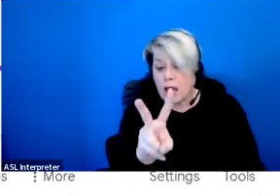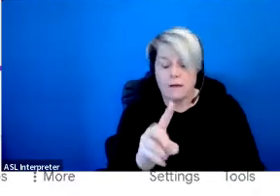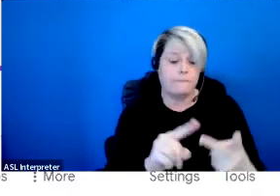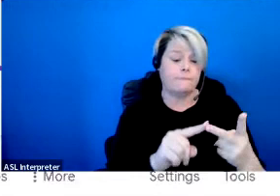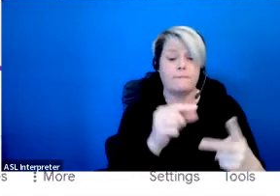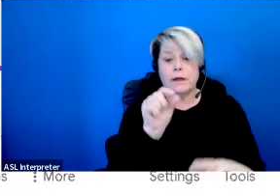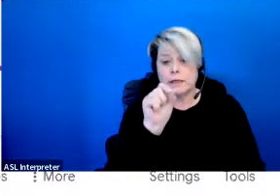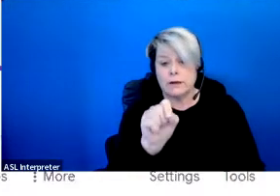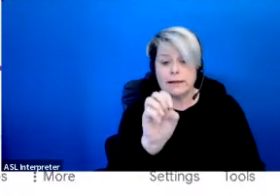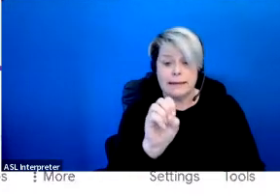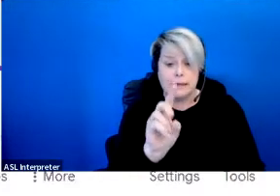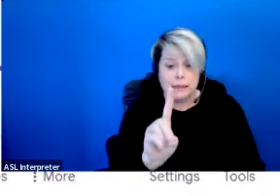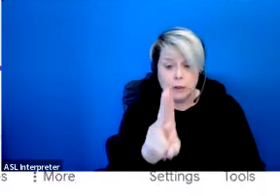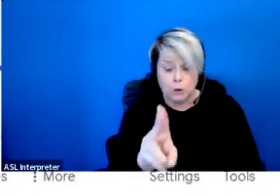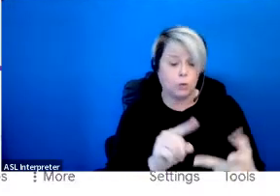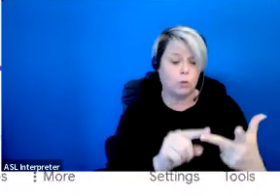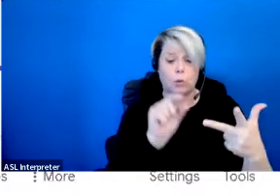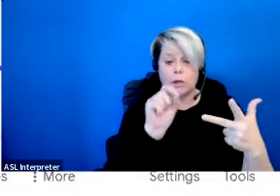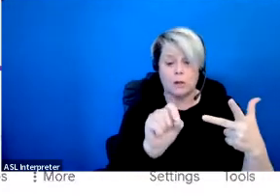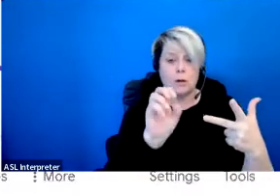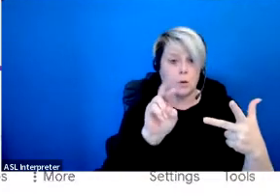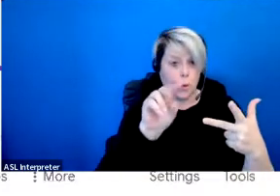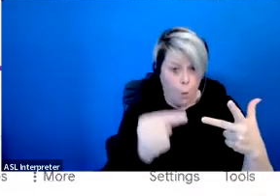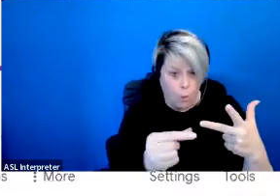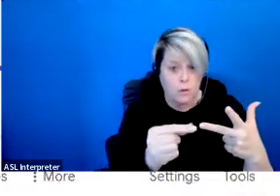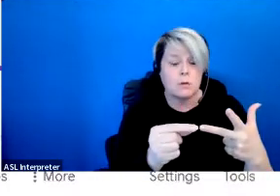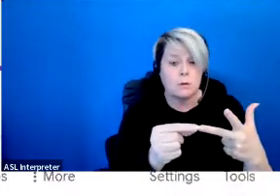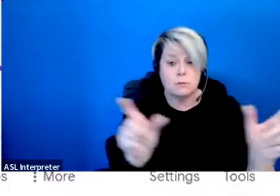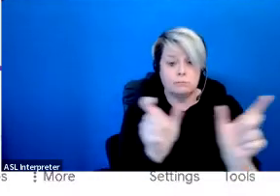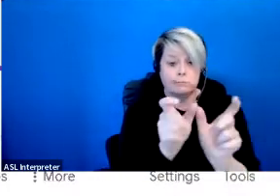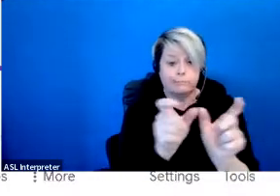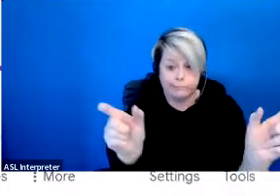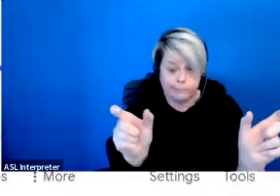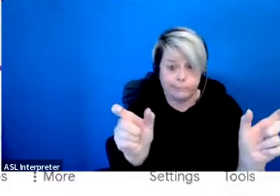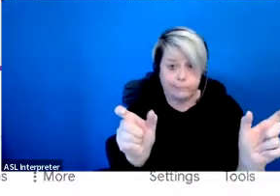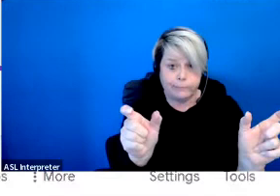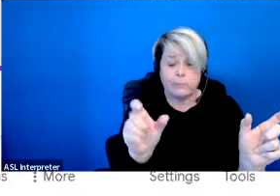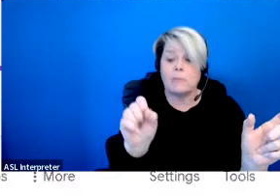whatever domain you're trying to search in. So dot